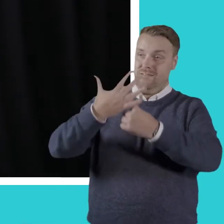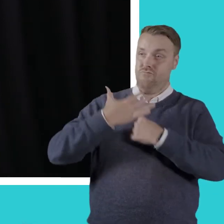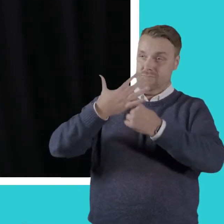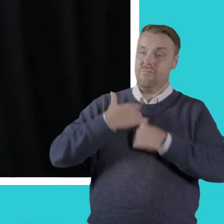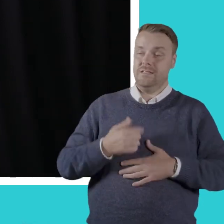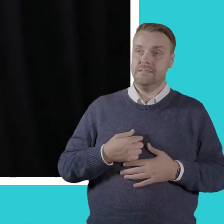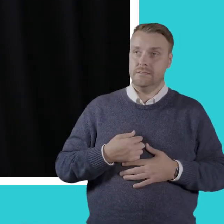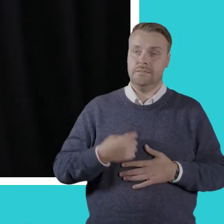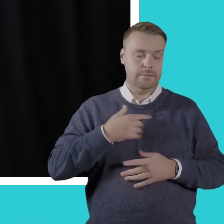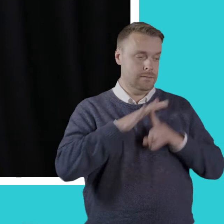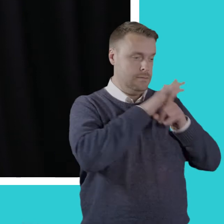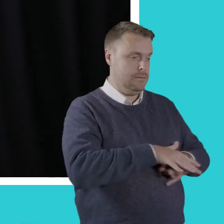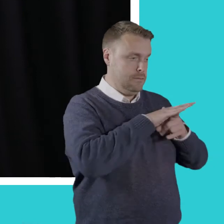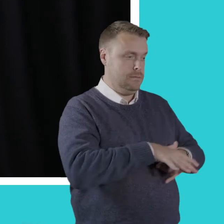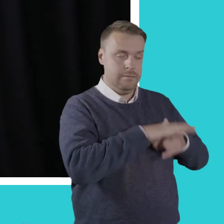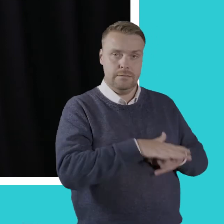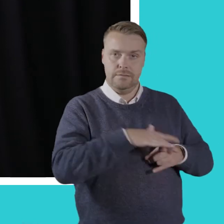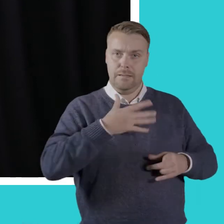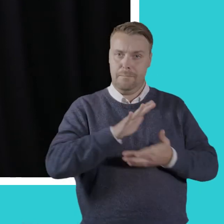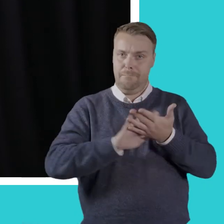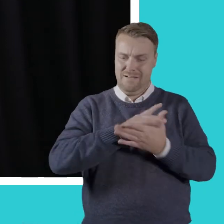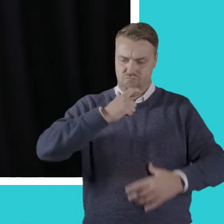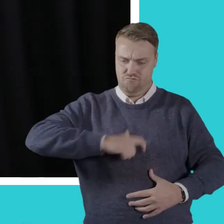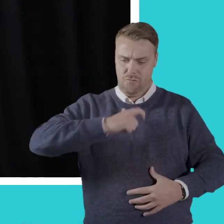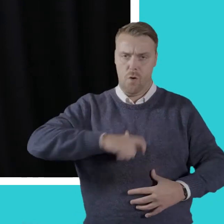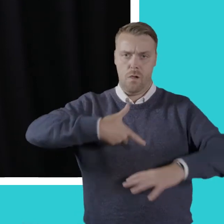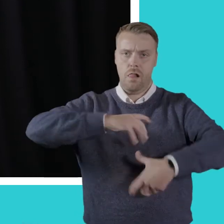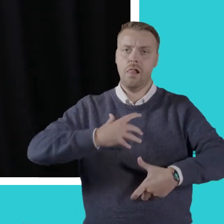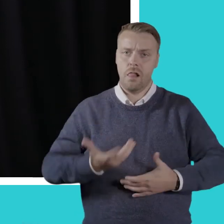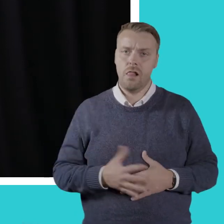within us and we can take on those roles. But I just wanted to just pick up on the language of